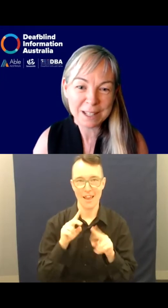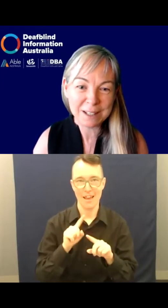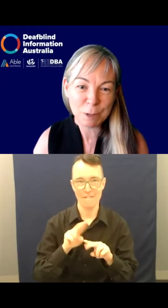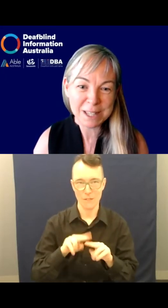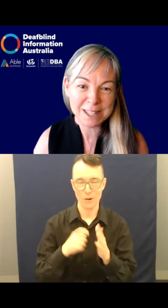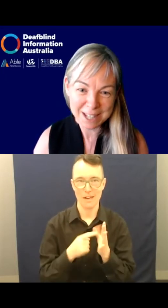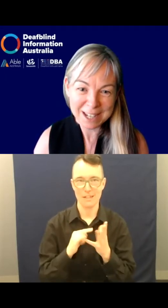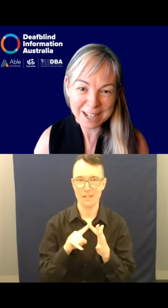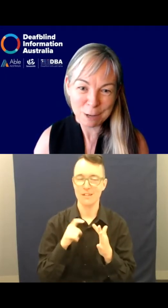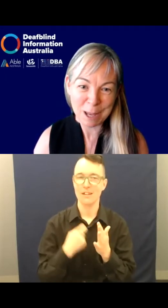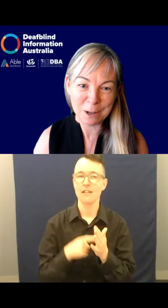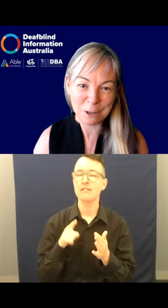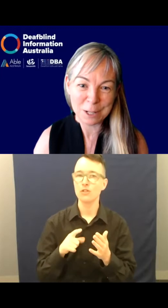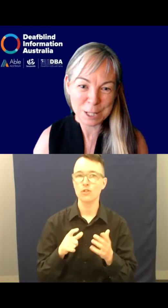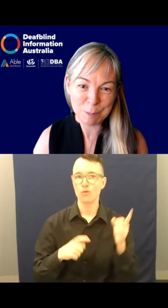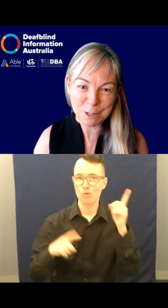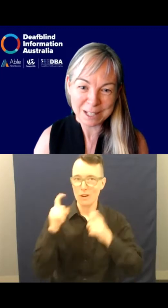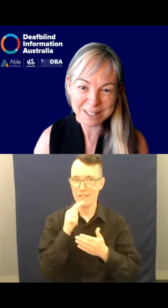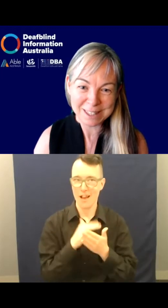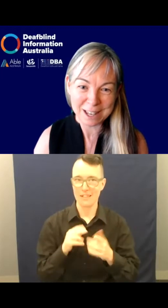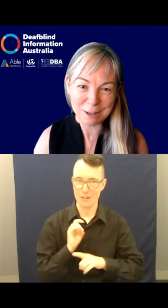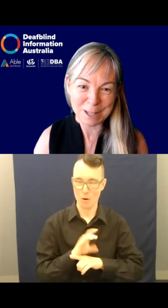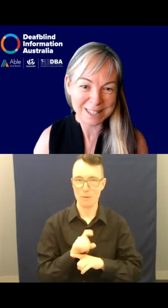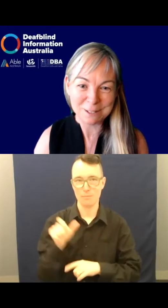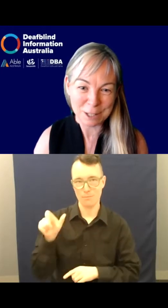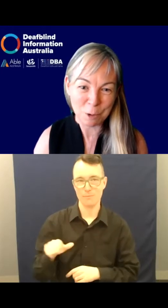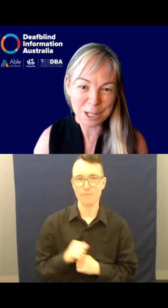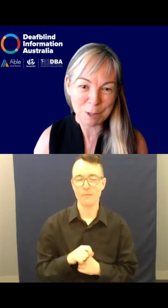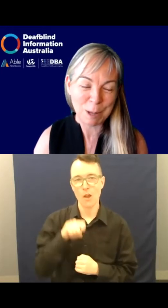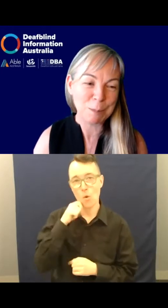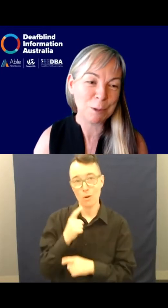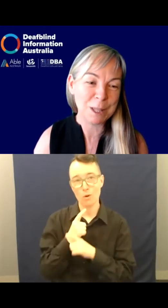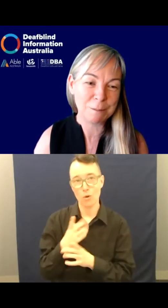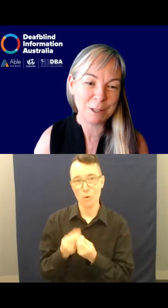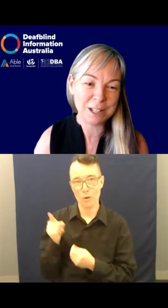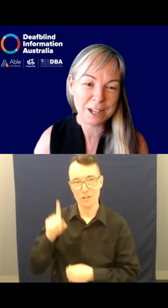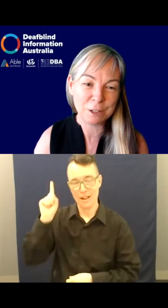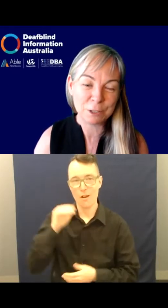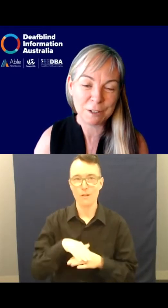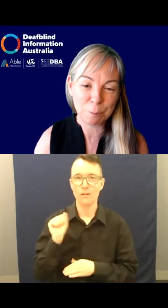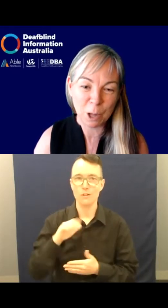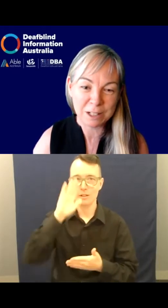to us today about her experience and skills in working with people with congenital deafblindness.